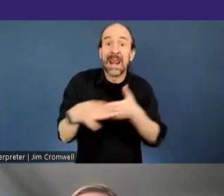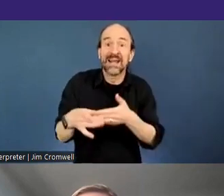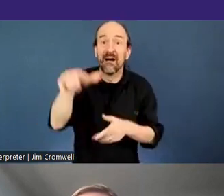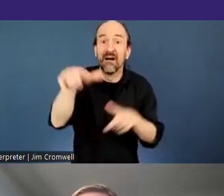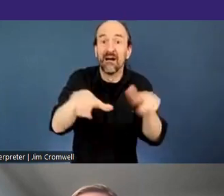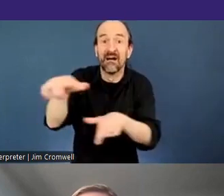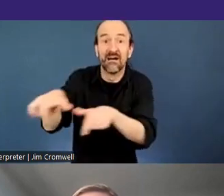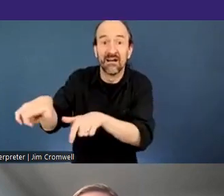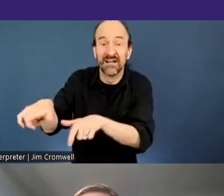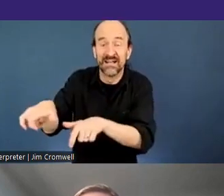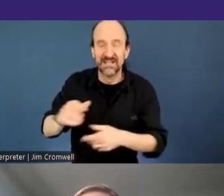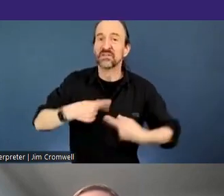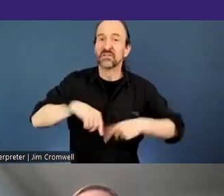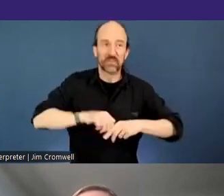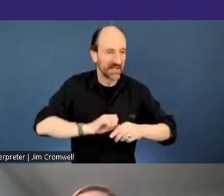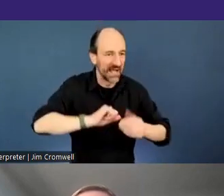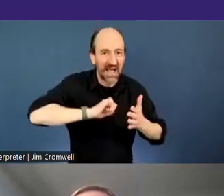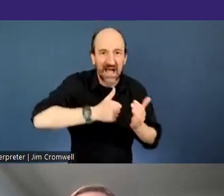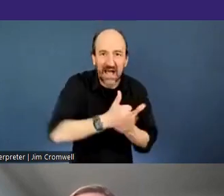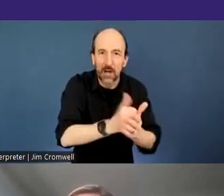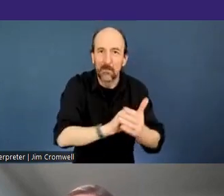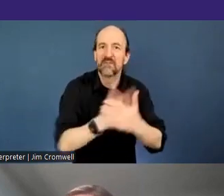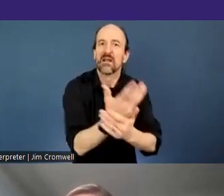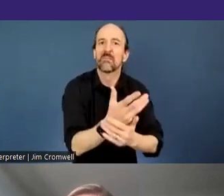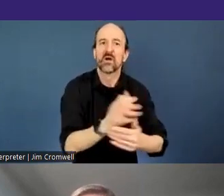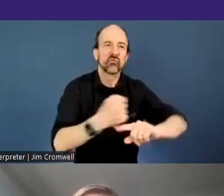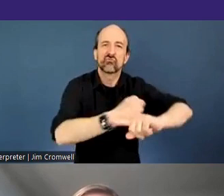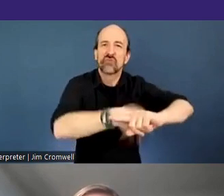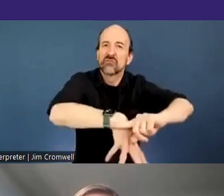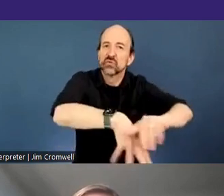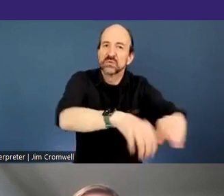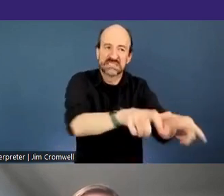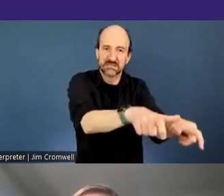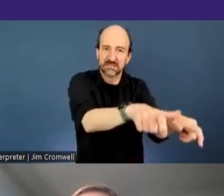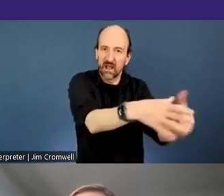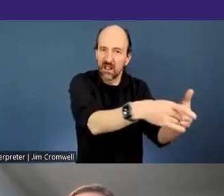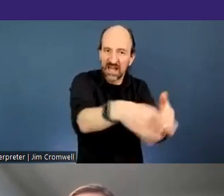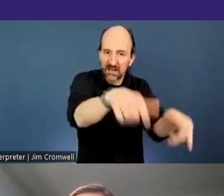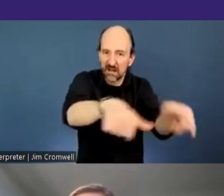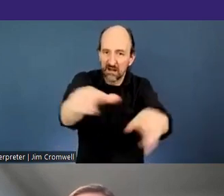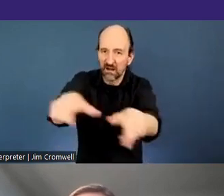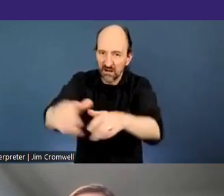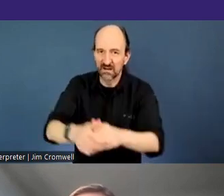their organisations and communities towards an improved quality of life.